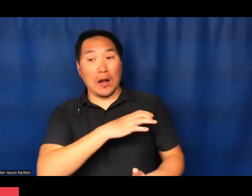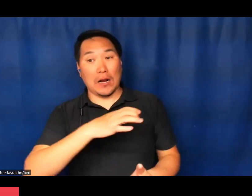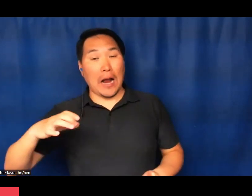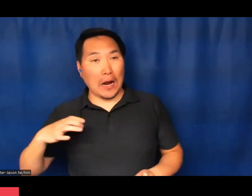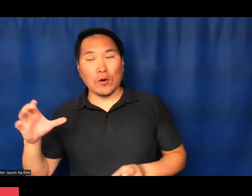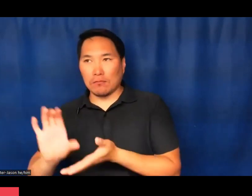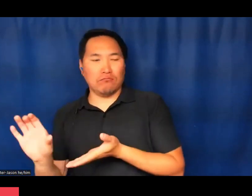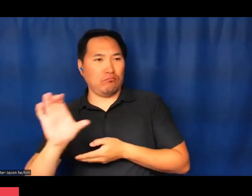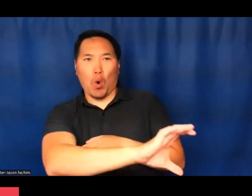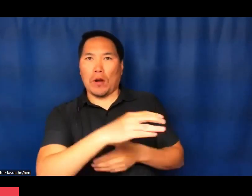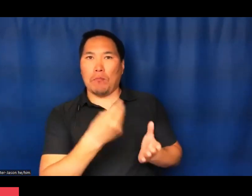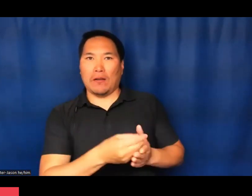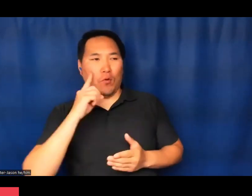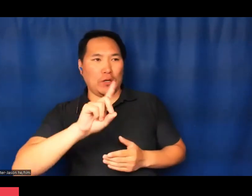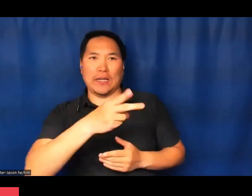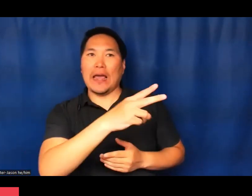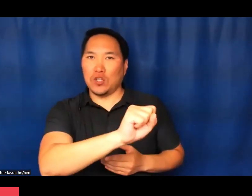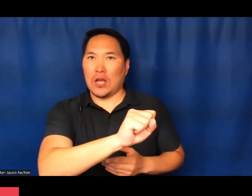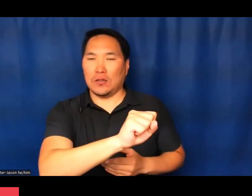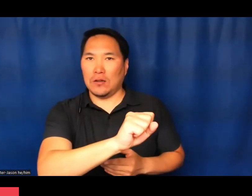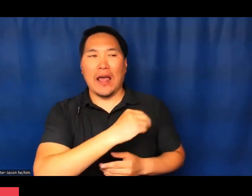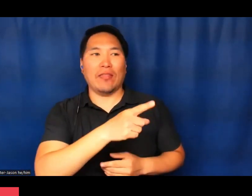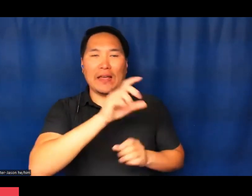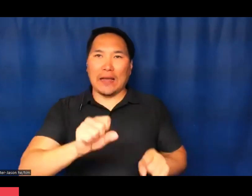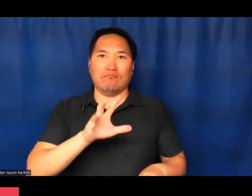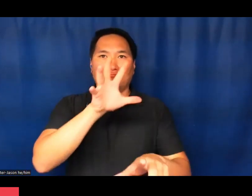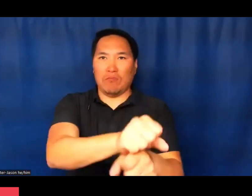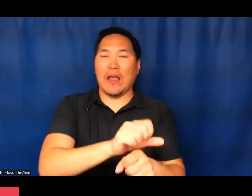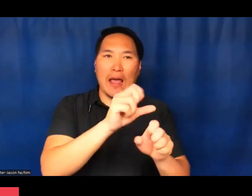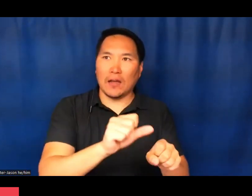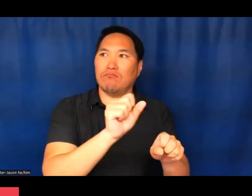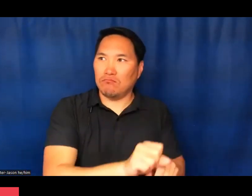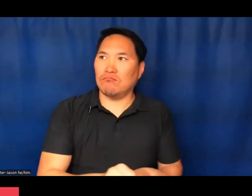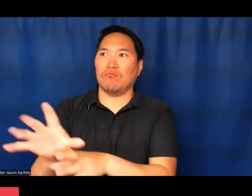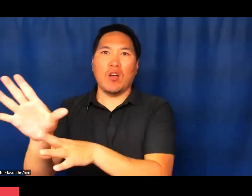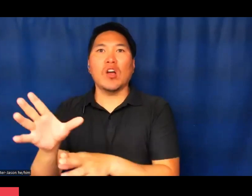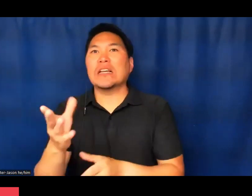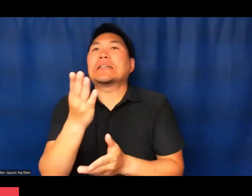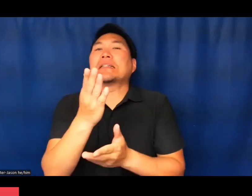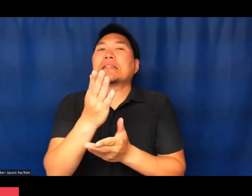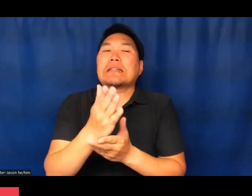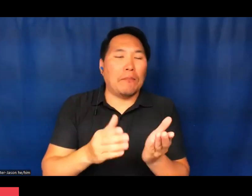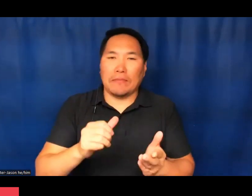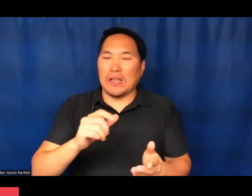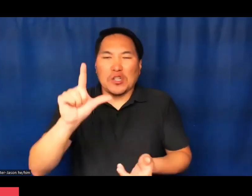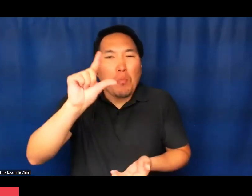money for DHS to apprehend and deport only a small fraction of that number.